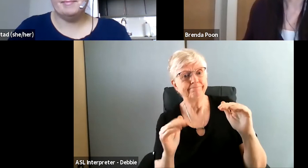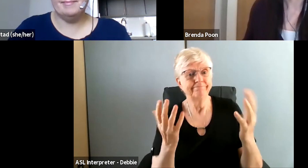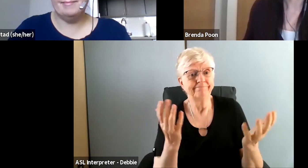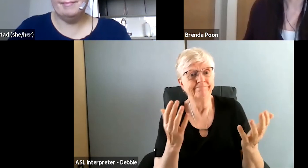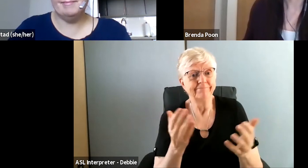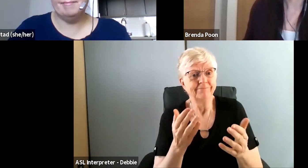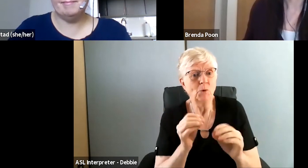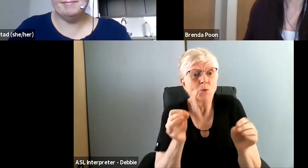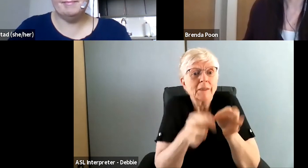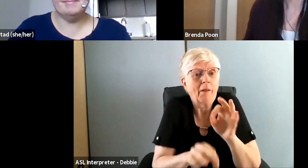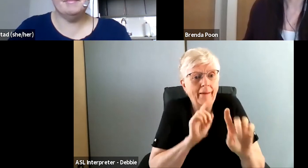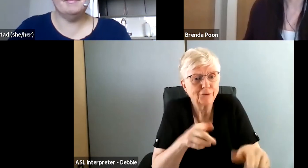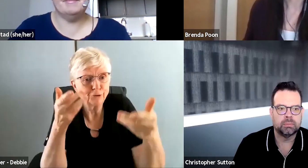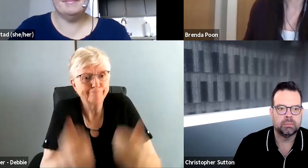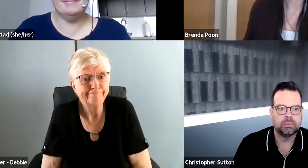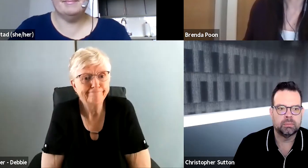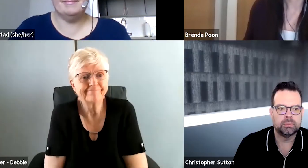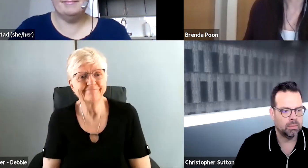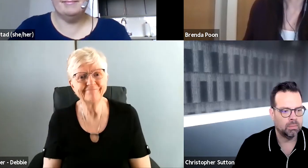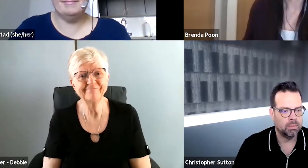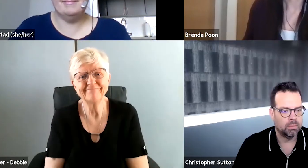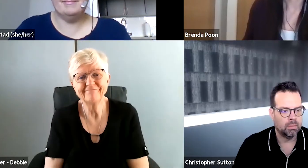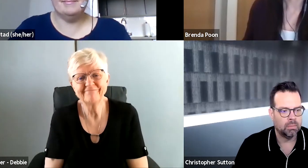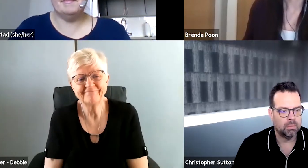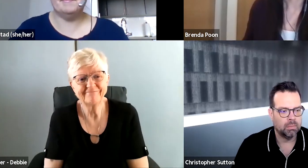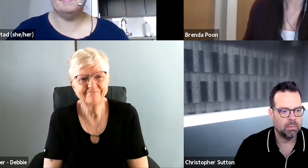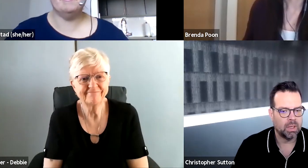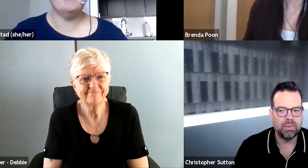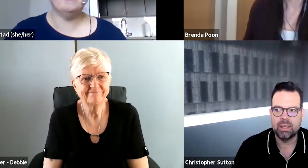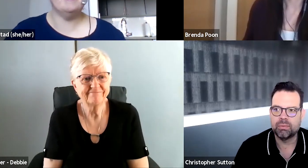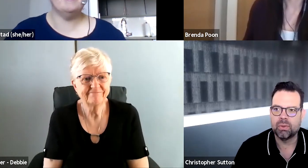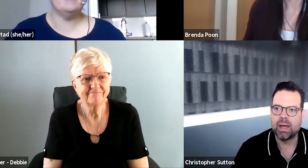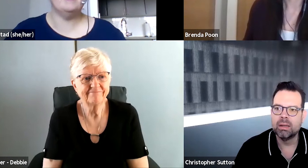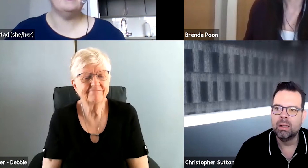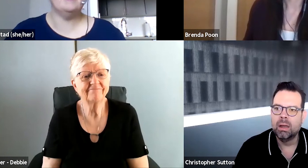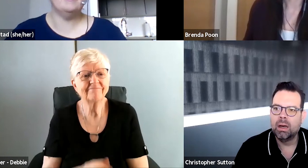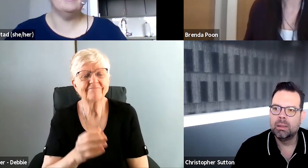IT SIMPLY.